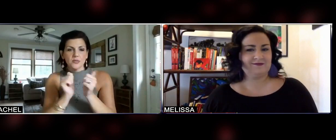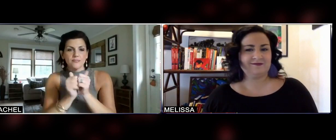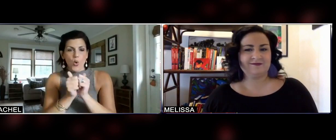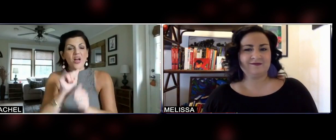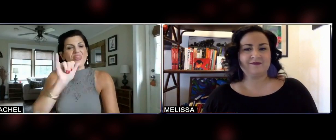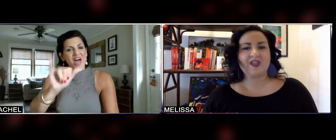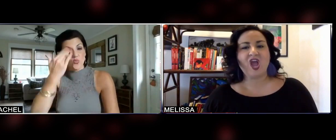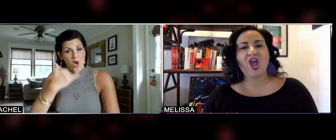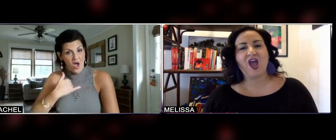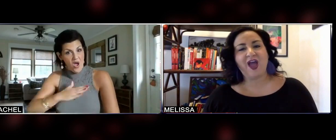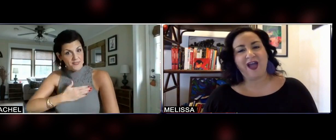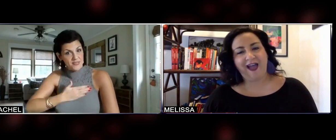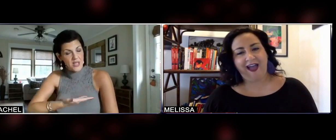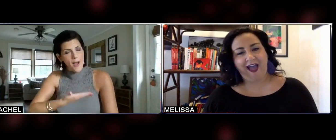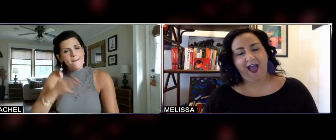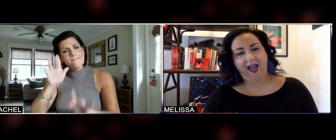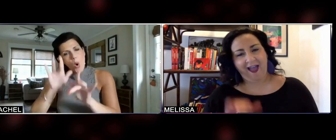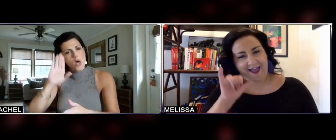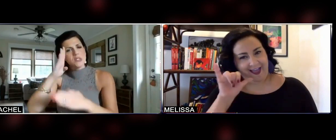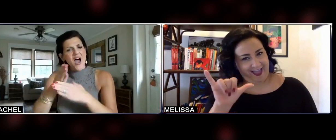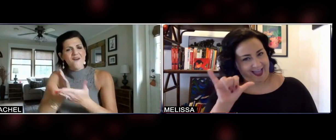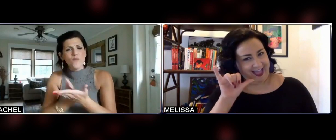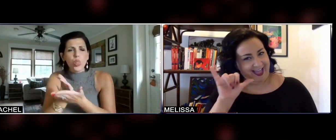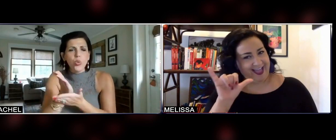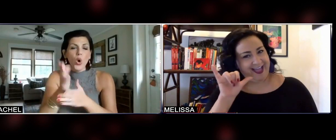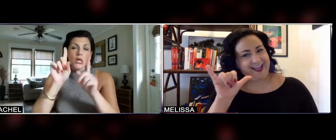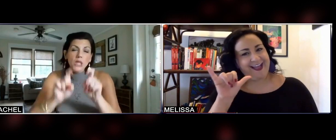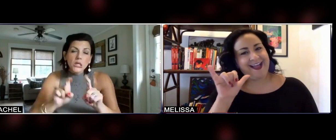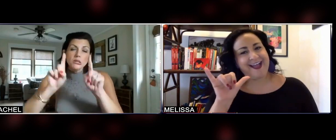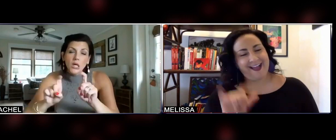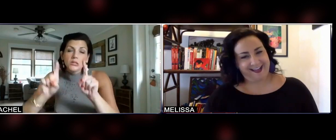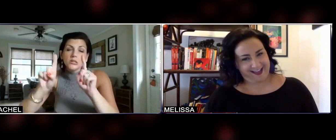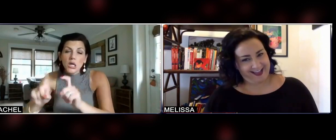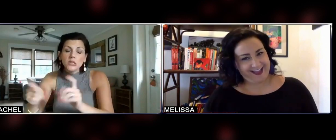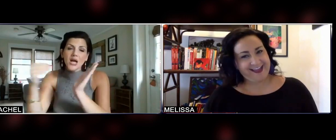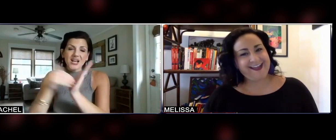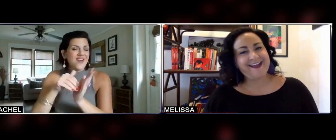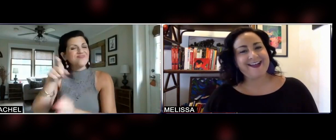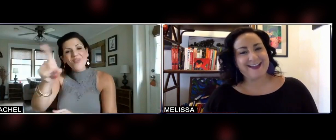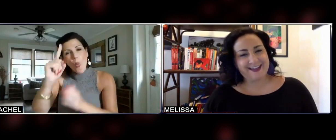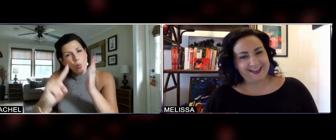That's why I was so upset. My poor son. He has go through all of those testings again.